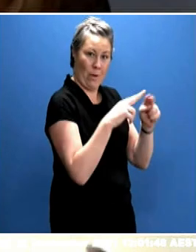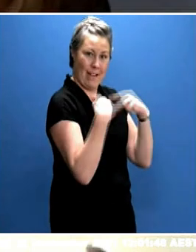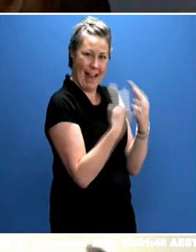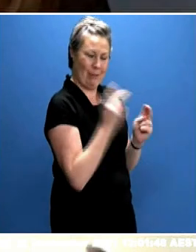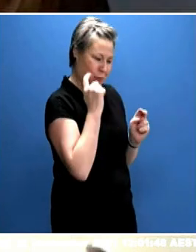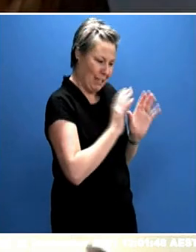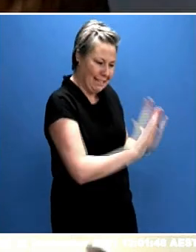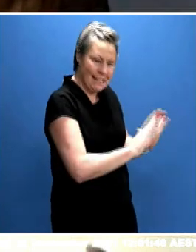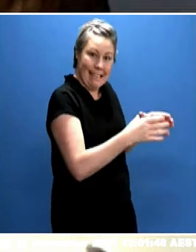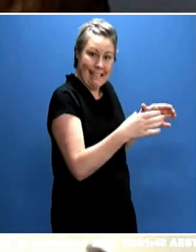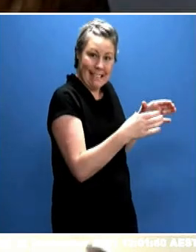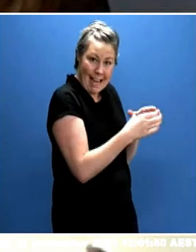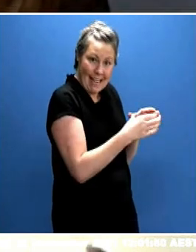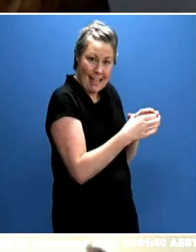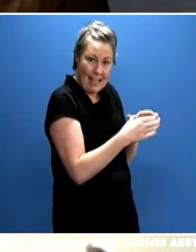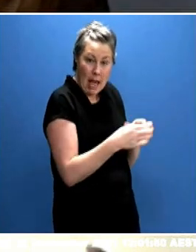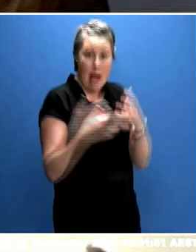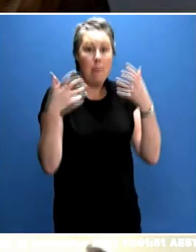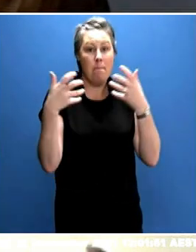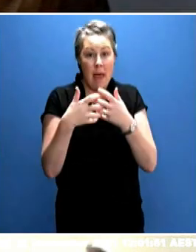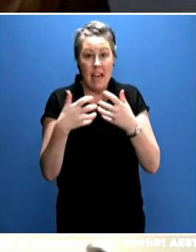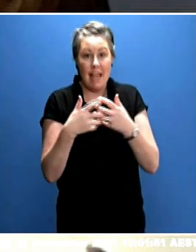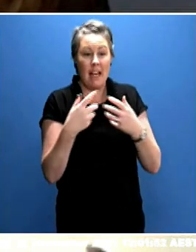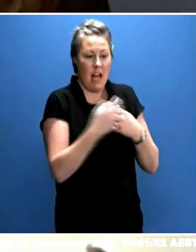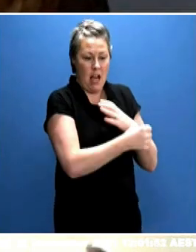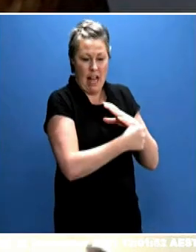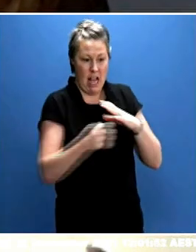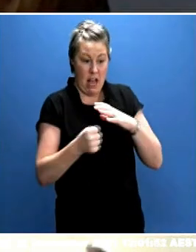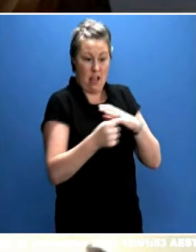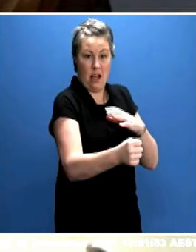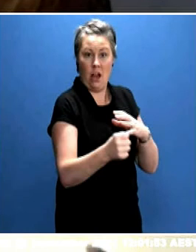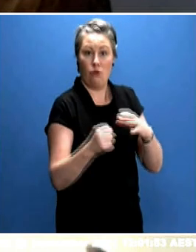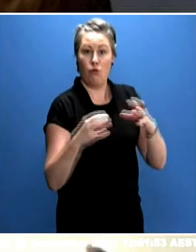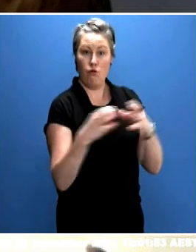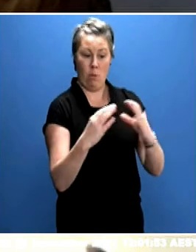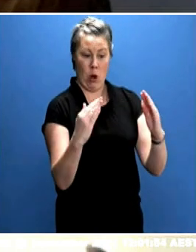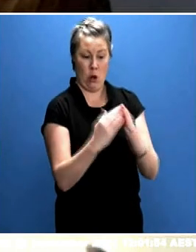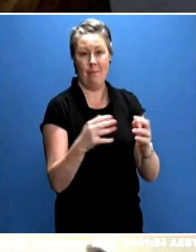A lot of our clients will abscond from the residential group homes because they don't feel safe there, and they're not happy there,